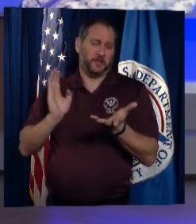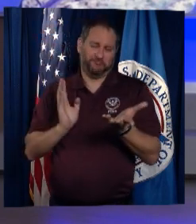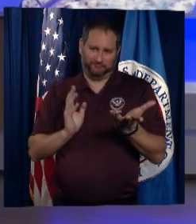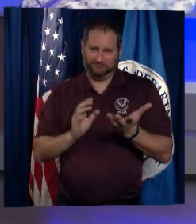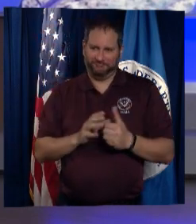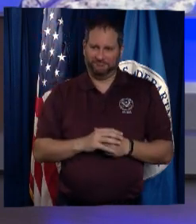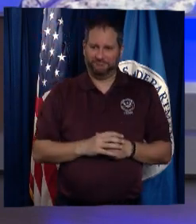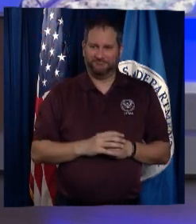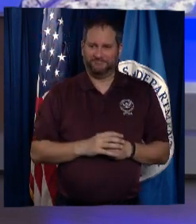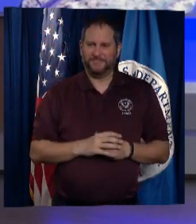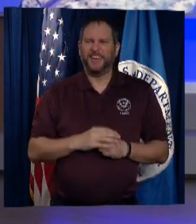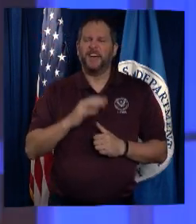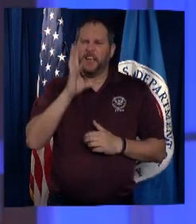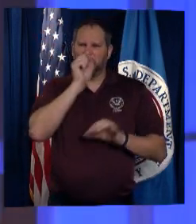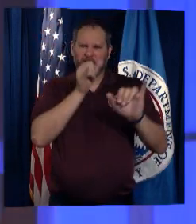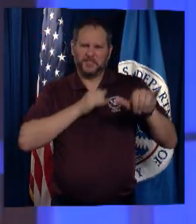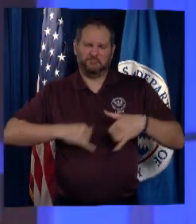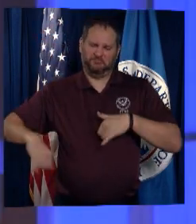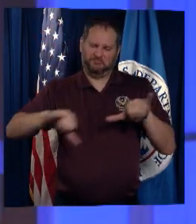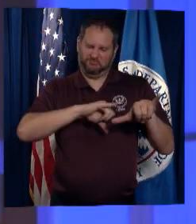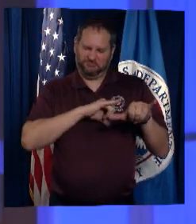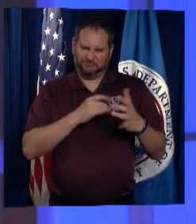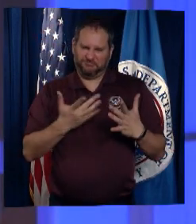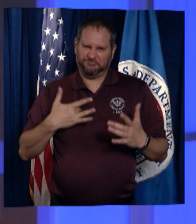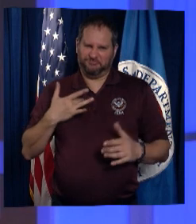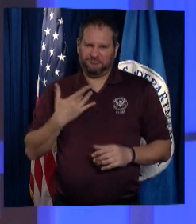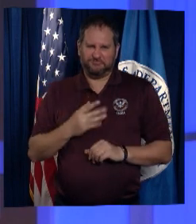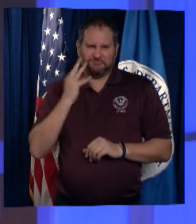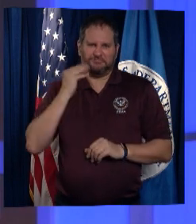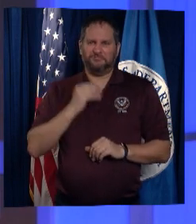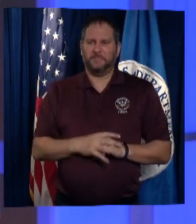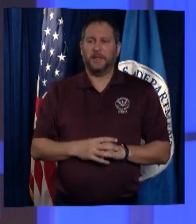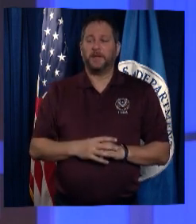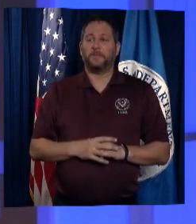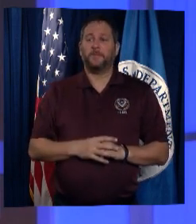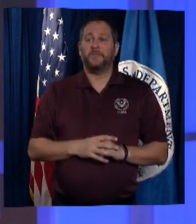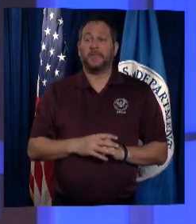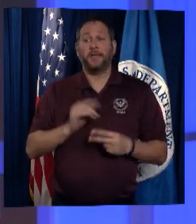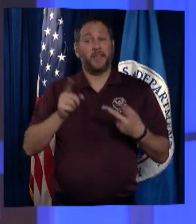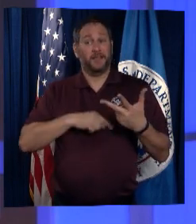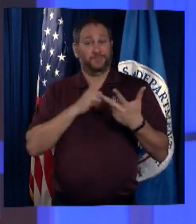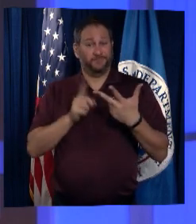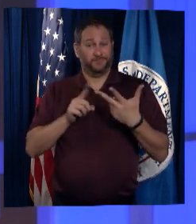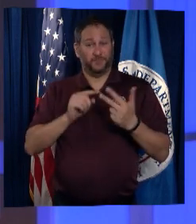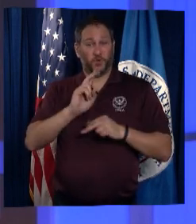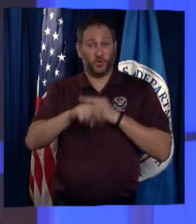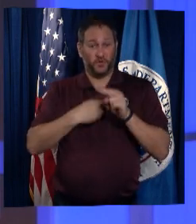competitor cannot tell a competitor what to do, then the fourth law is we are all